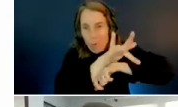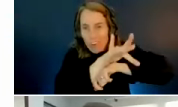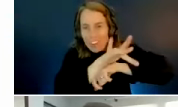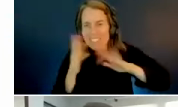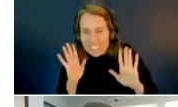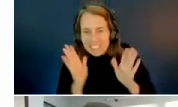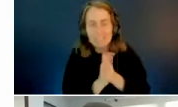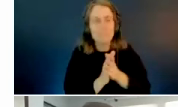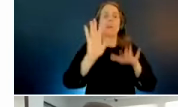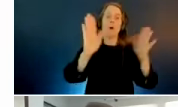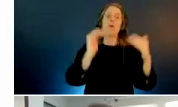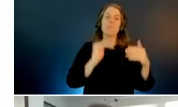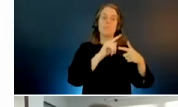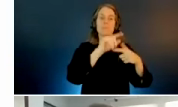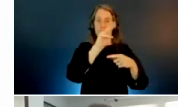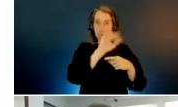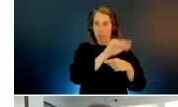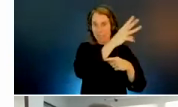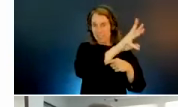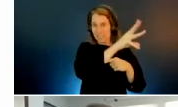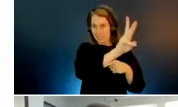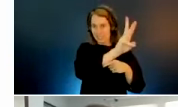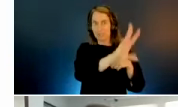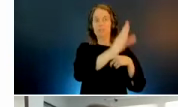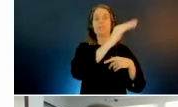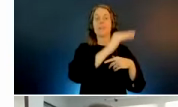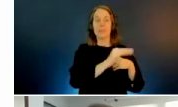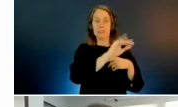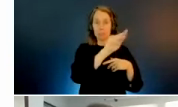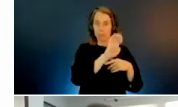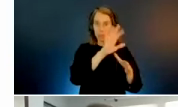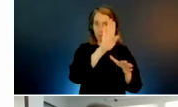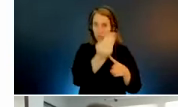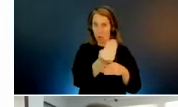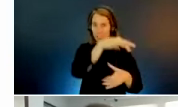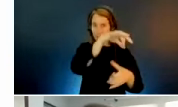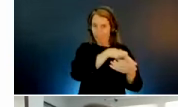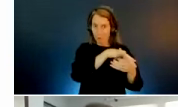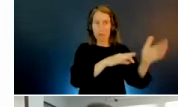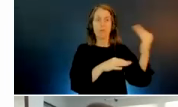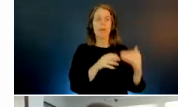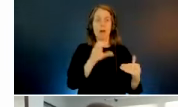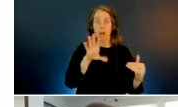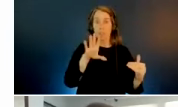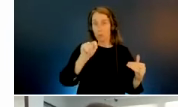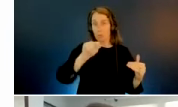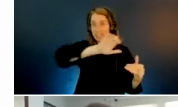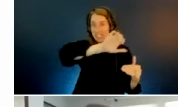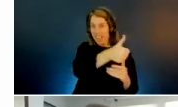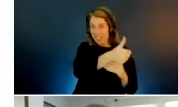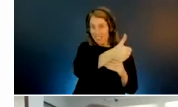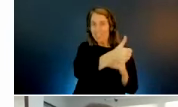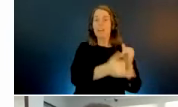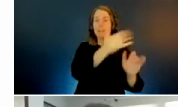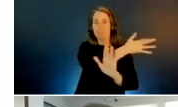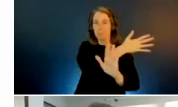day to register for the general election like i said if you need help uh registering if you